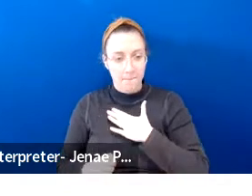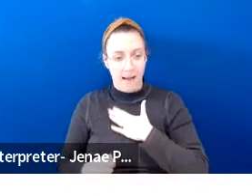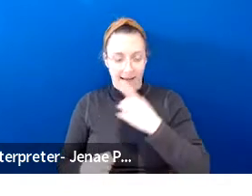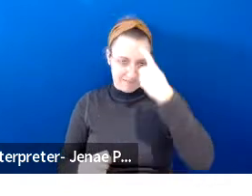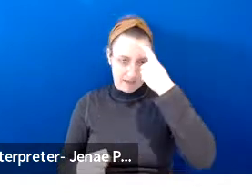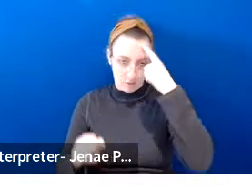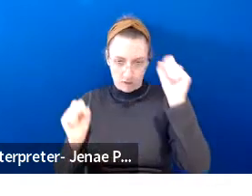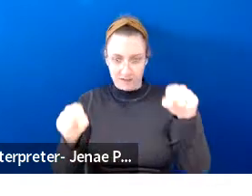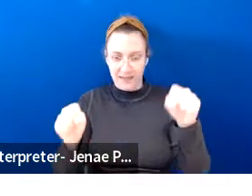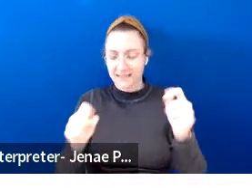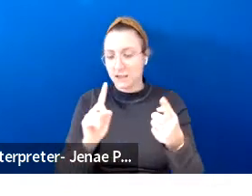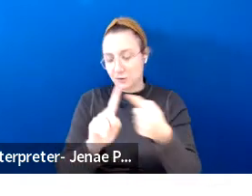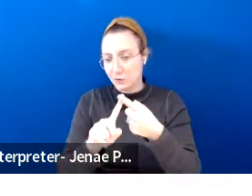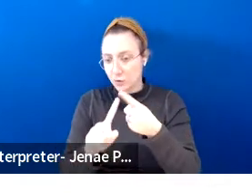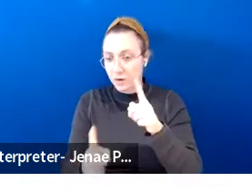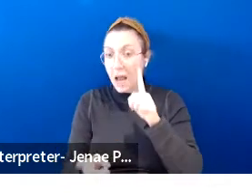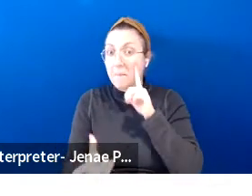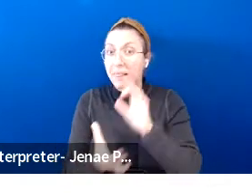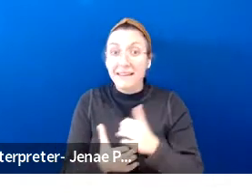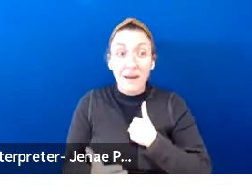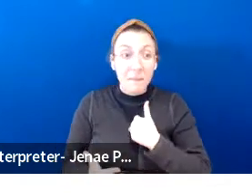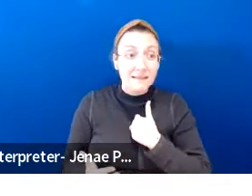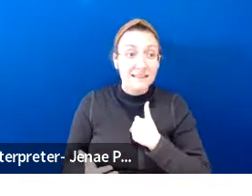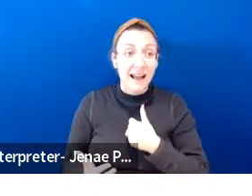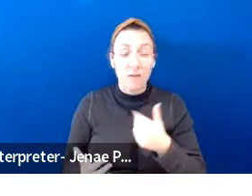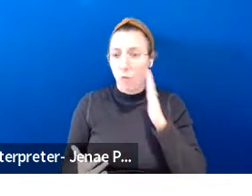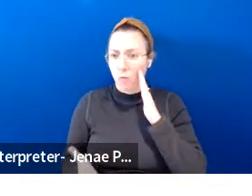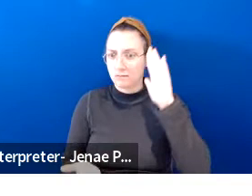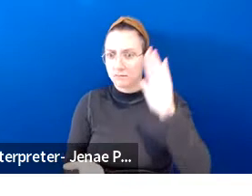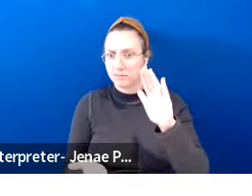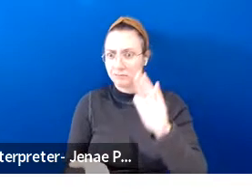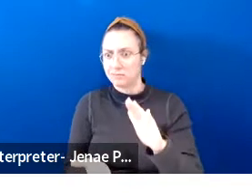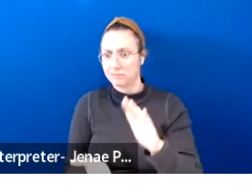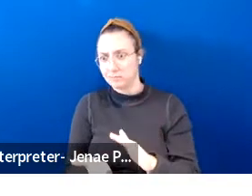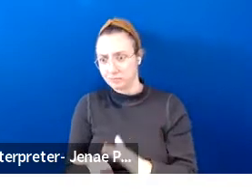to be able to believe in yourself and through the challenges you in times.